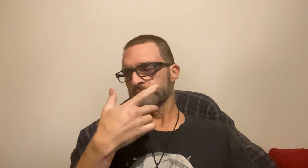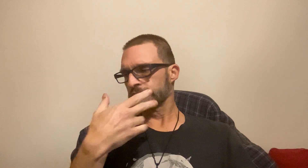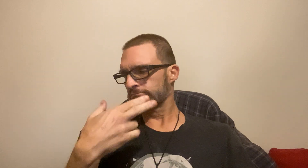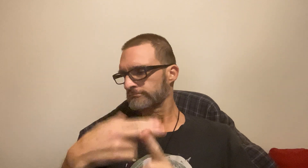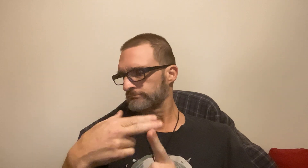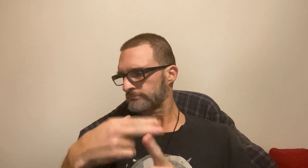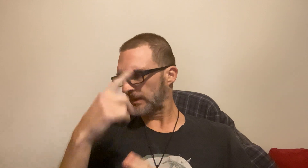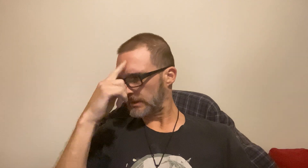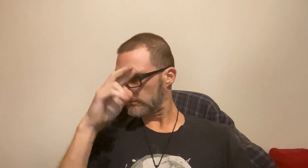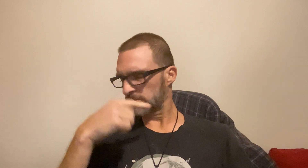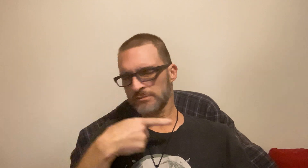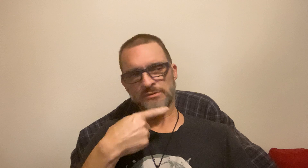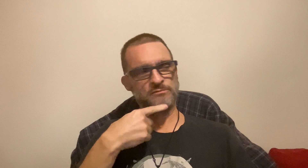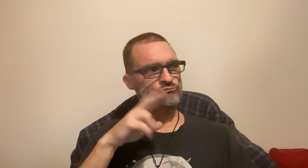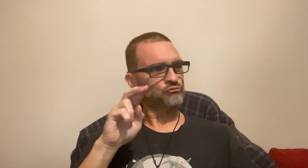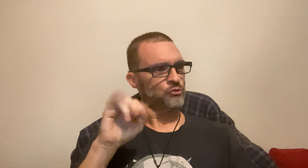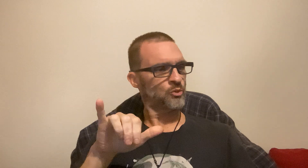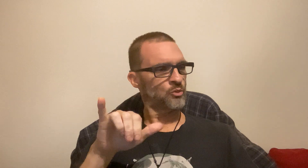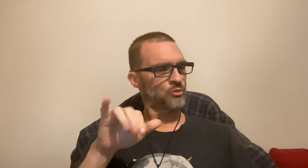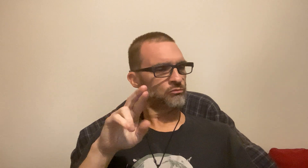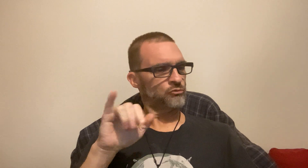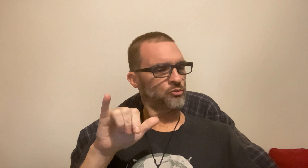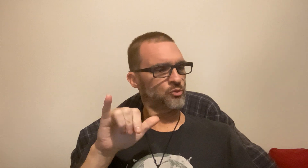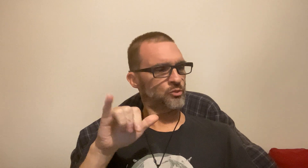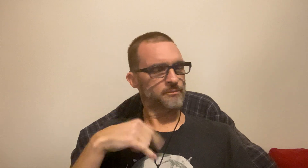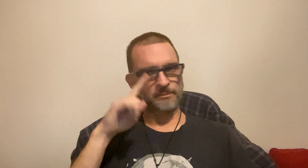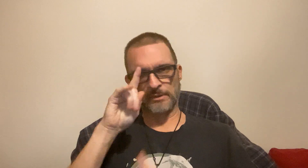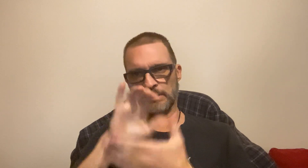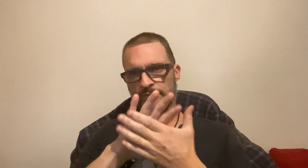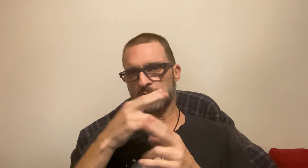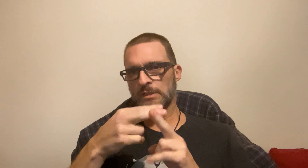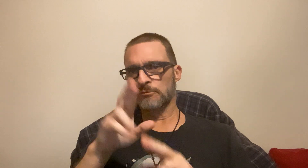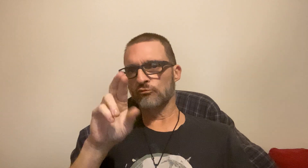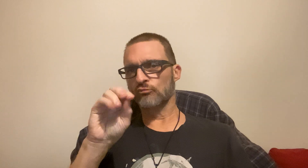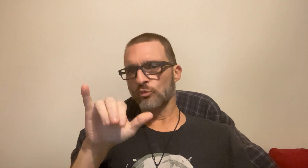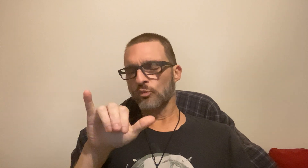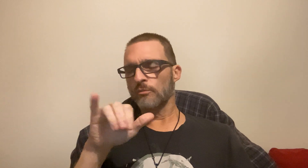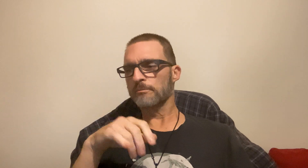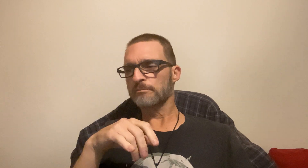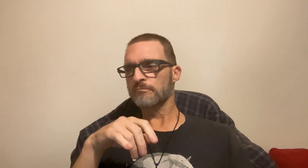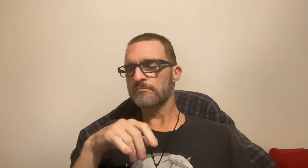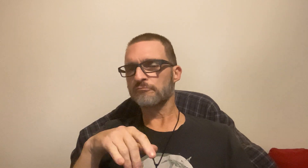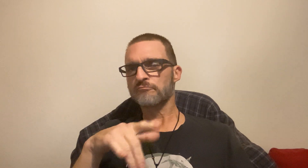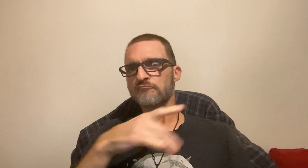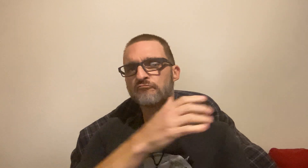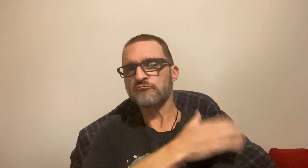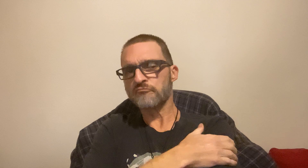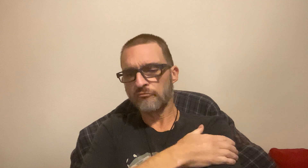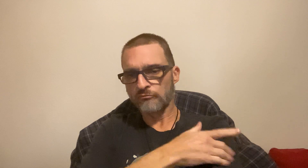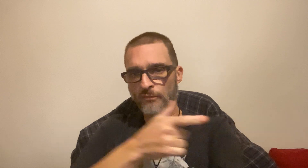The man, his name was, I think he said Roy, I believe his name was Roy.